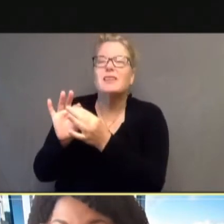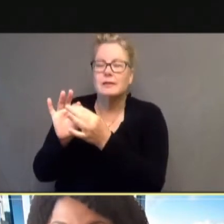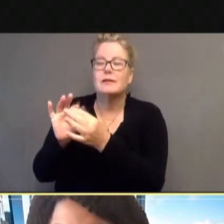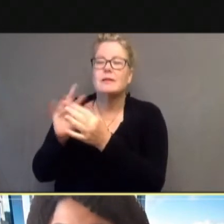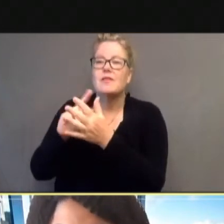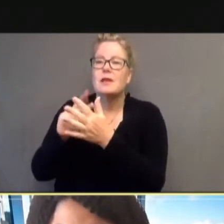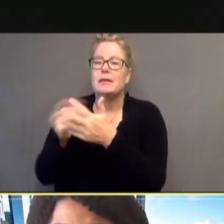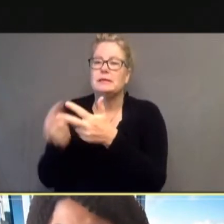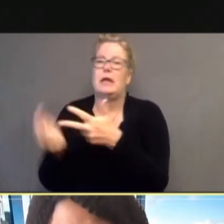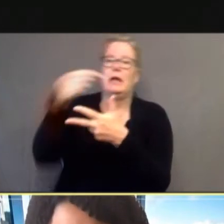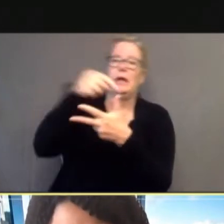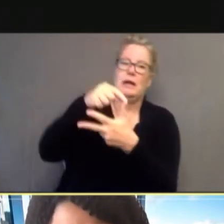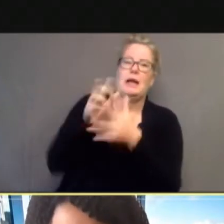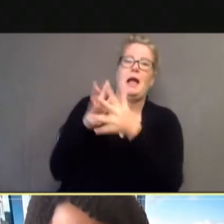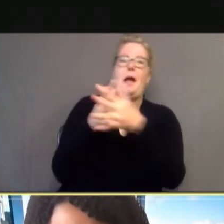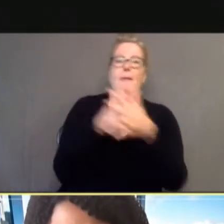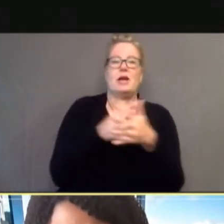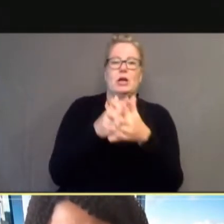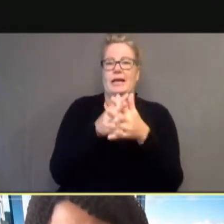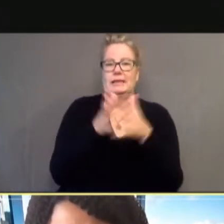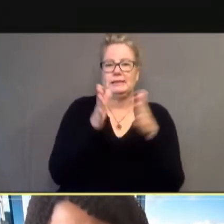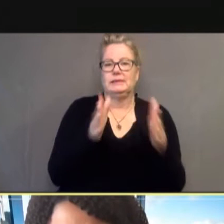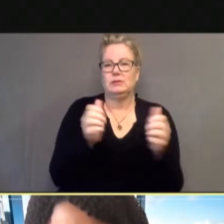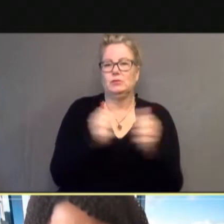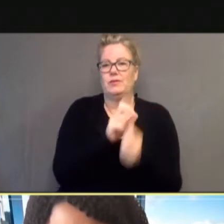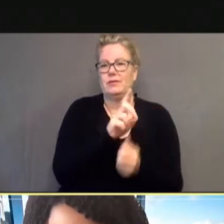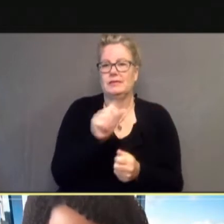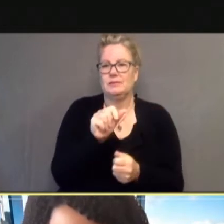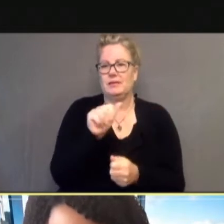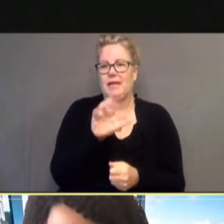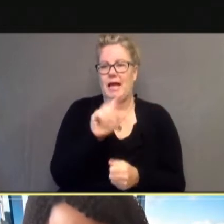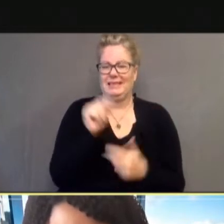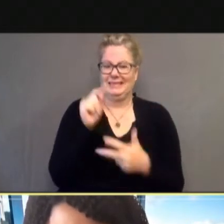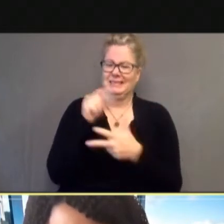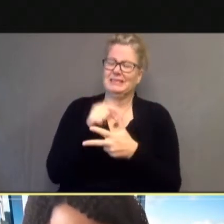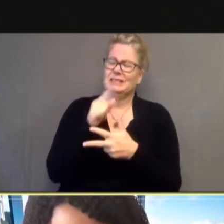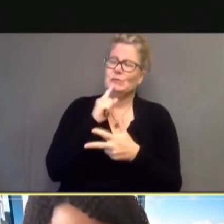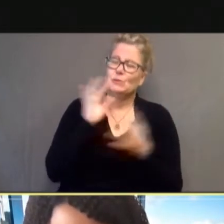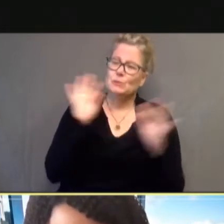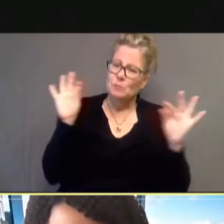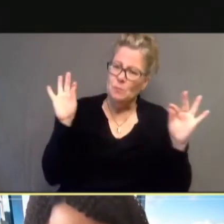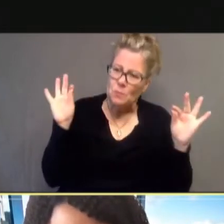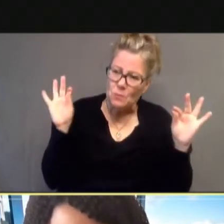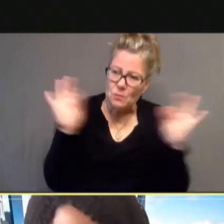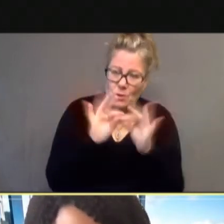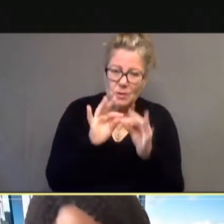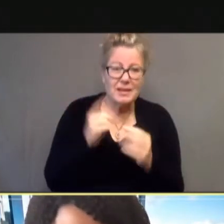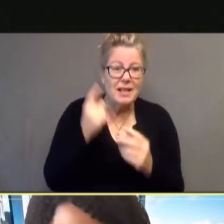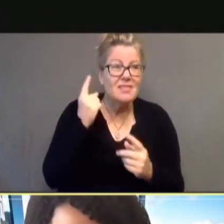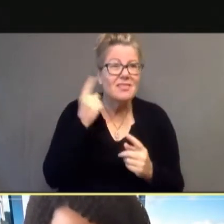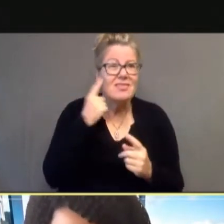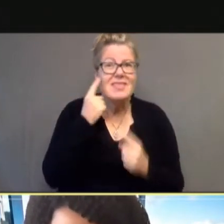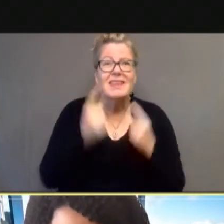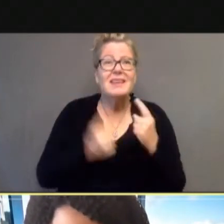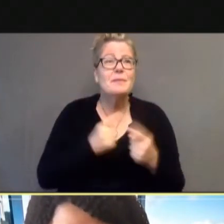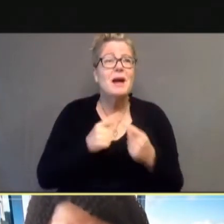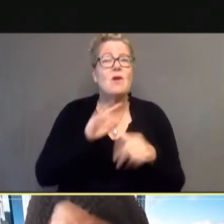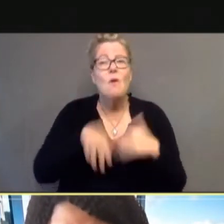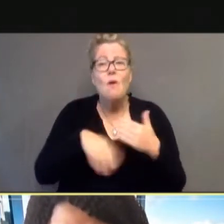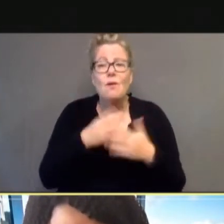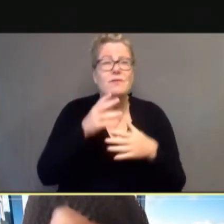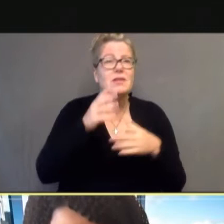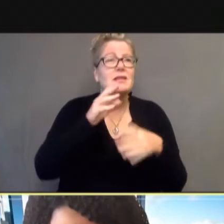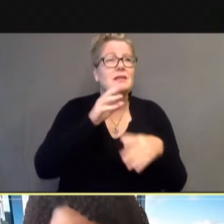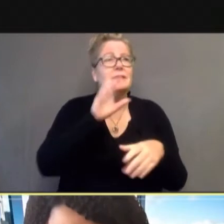that's why the ADA was so important. Just think of all of the institutions and organizations,